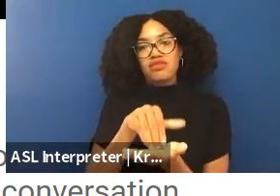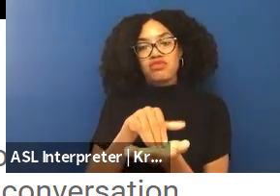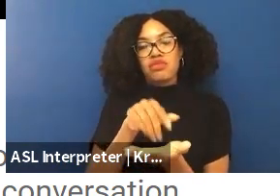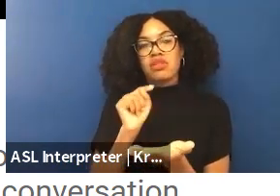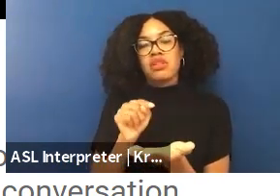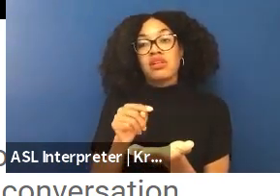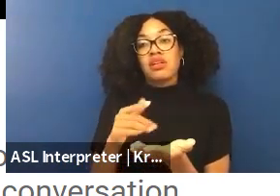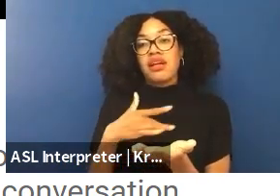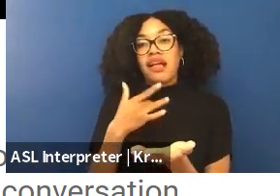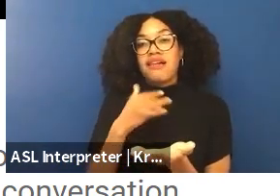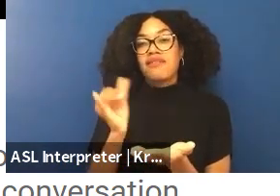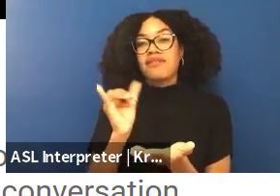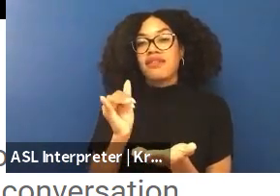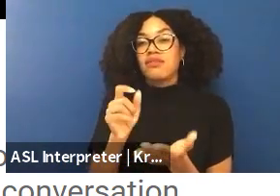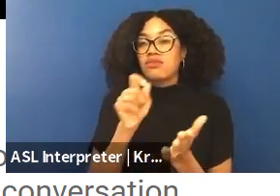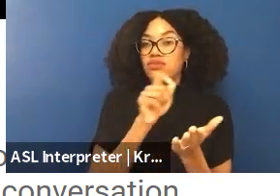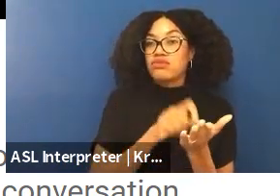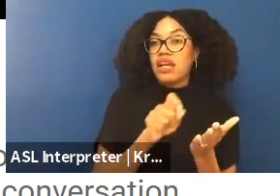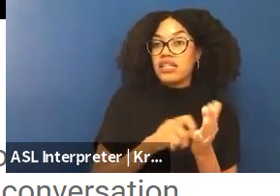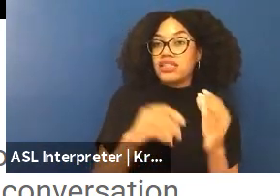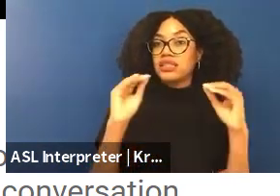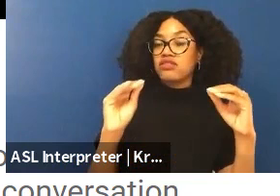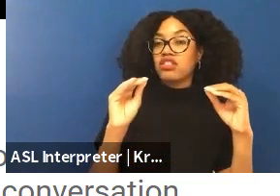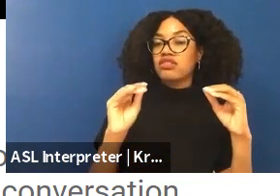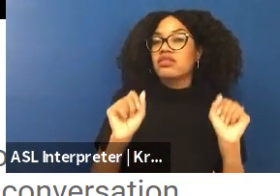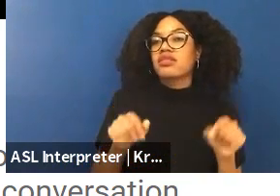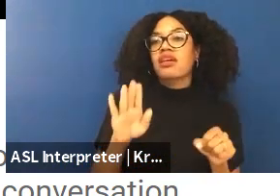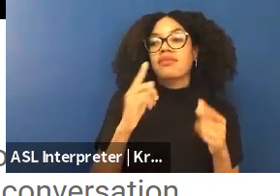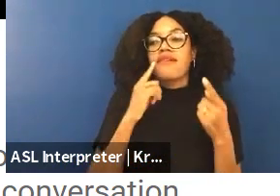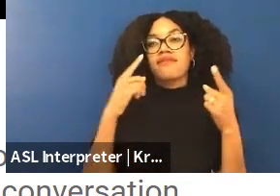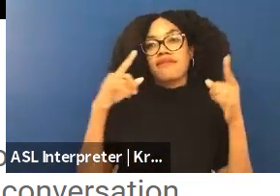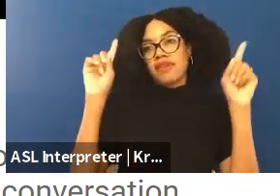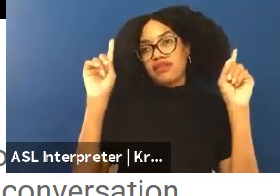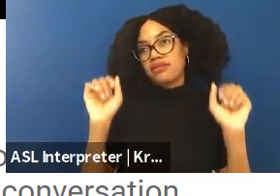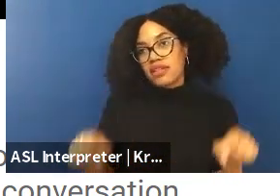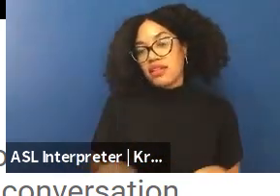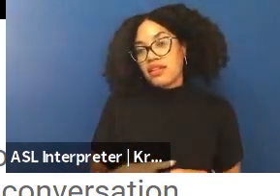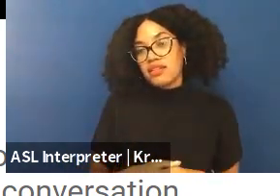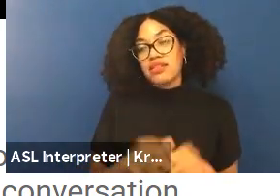that writing instruction can be really, really effective and can make a lot of inroads when